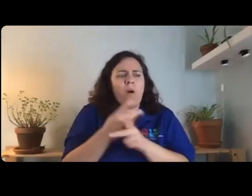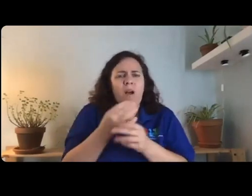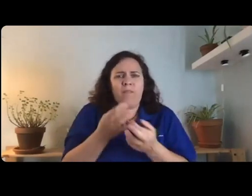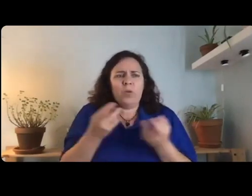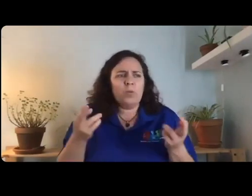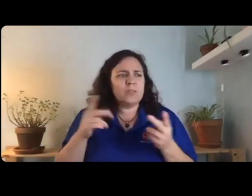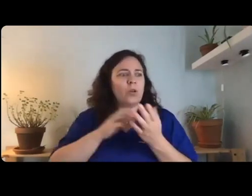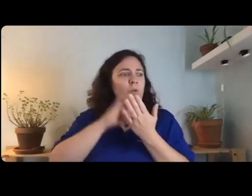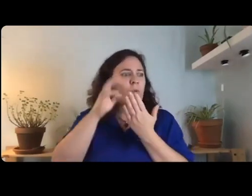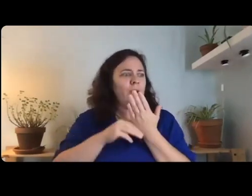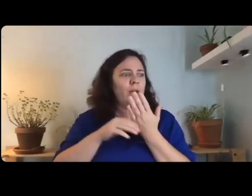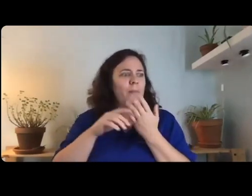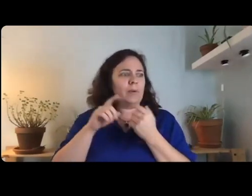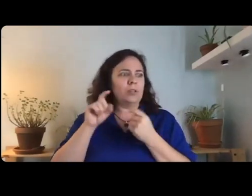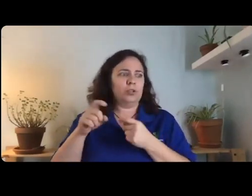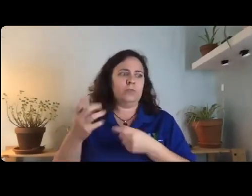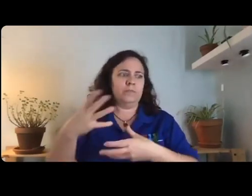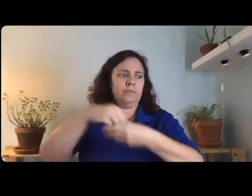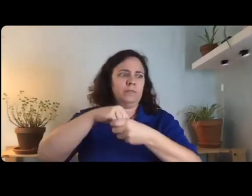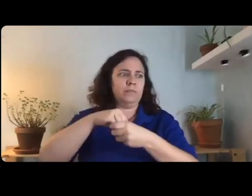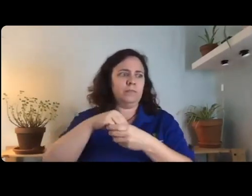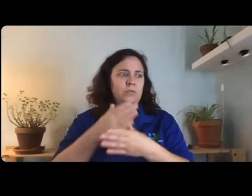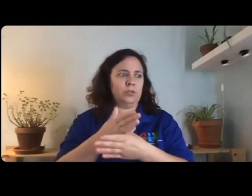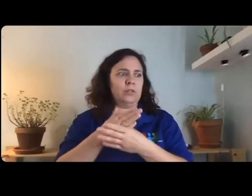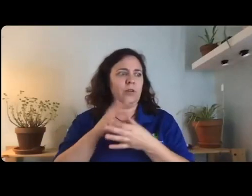Let's turn to K through 12 settings.